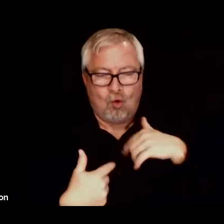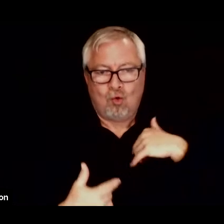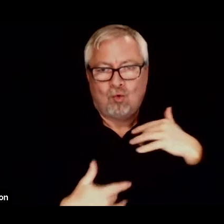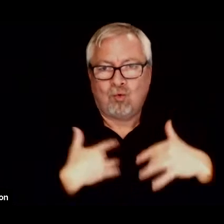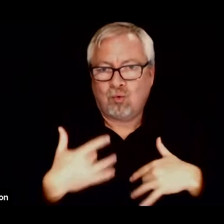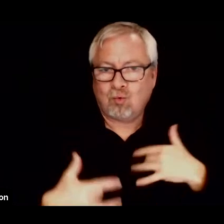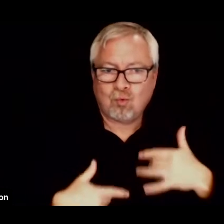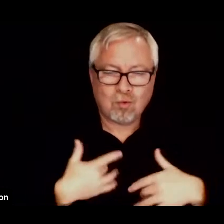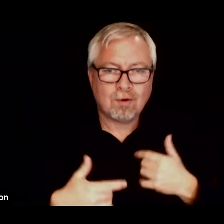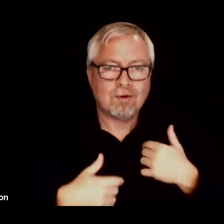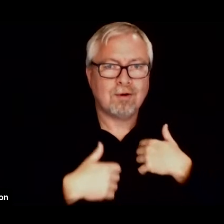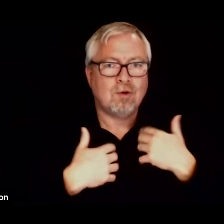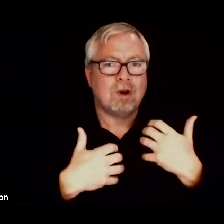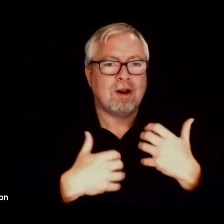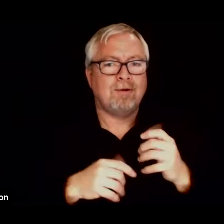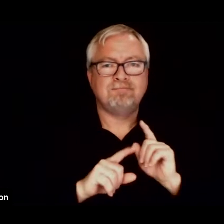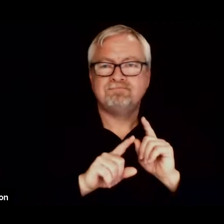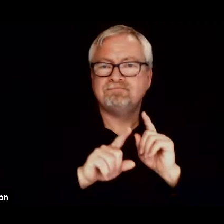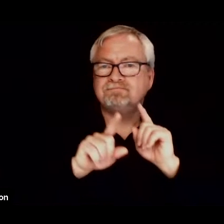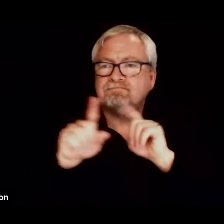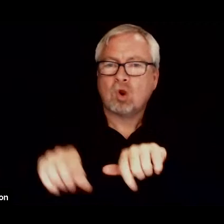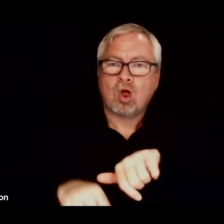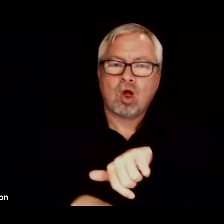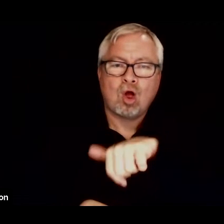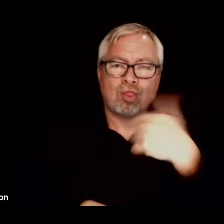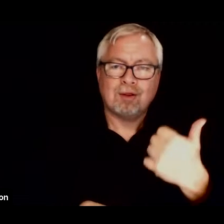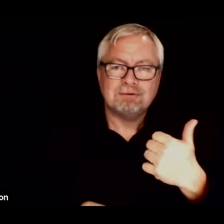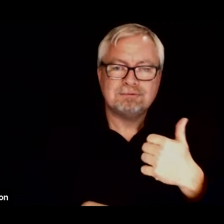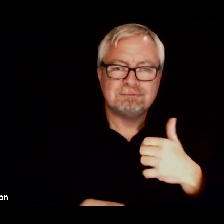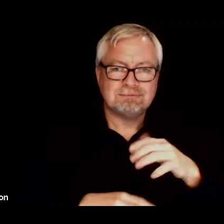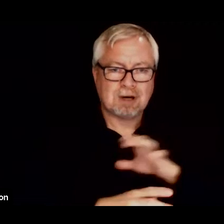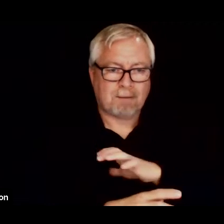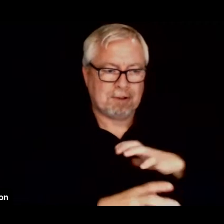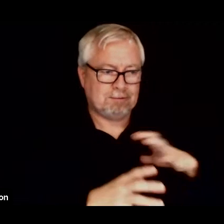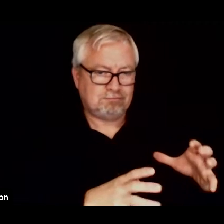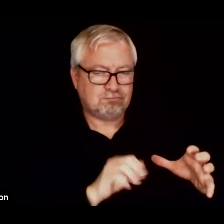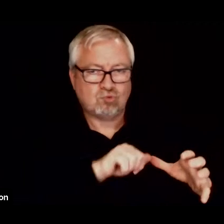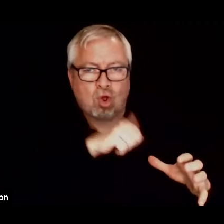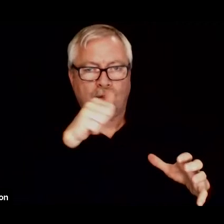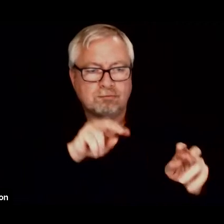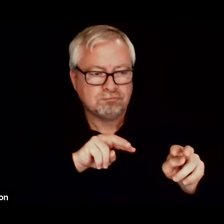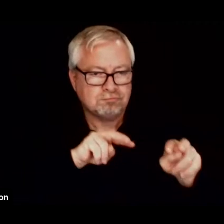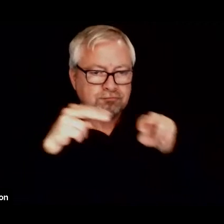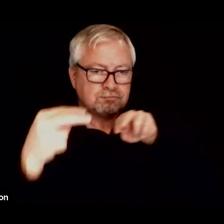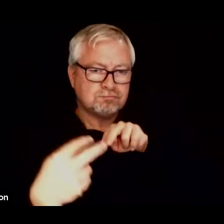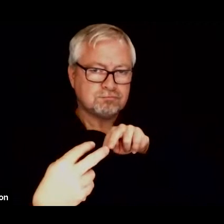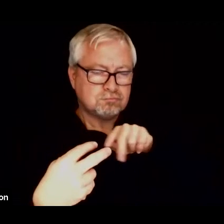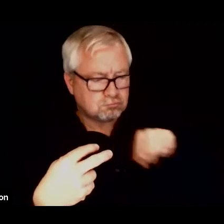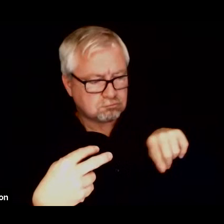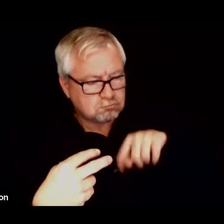and family safe and healthy and for our economy and our schools to be able to be open and thriving